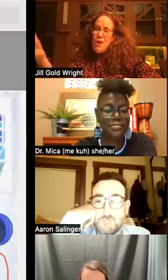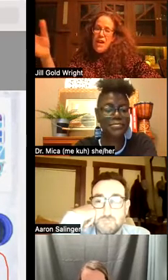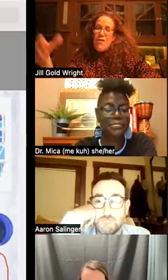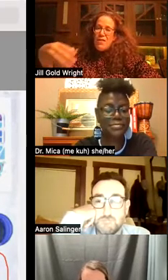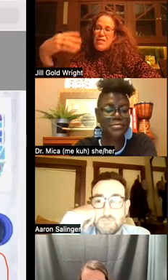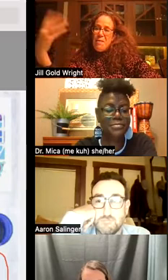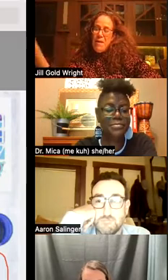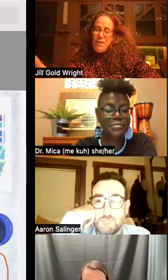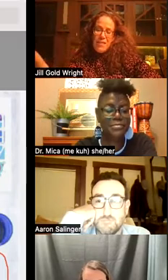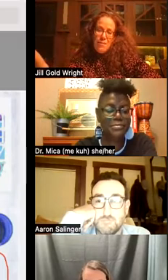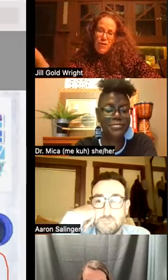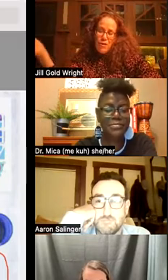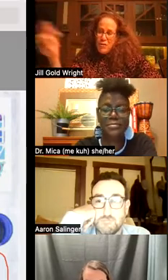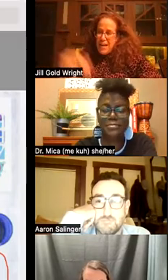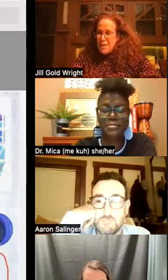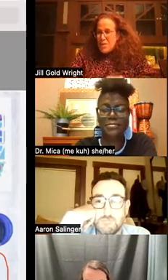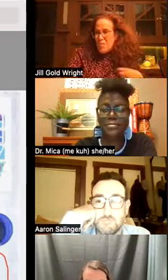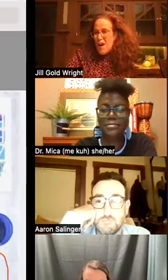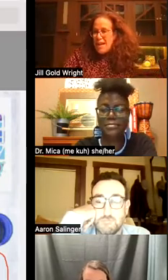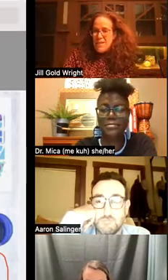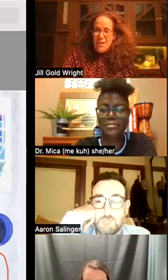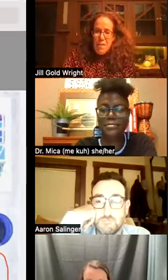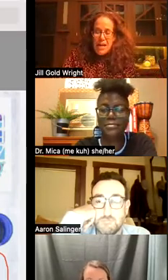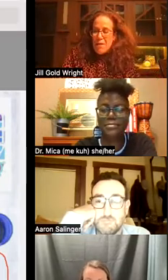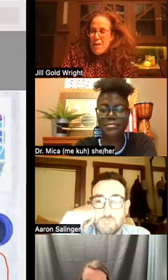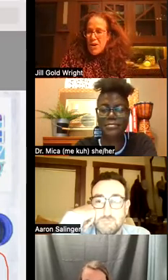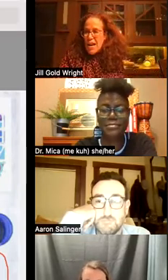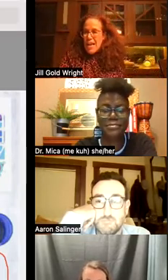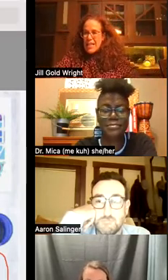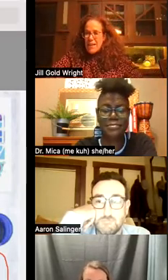a toy, or some, or some sort of treat, or a prize, or some money, or whatever to give